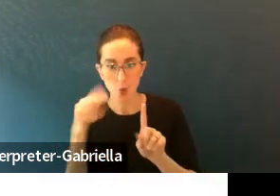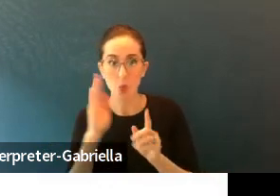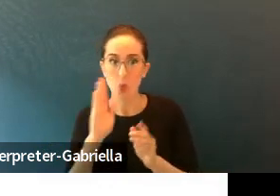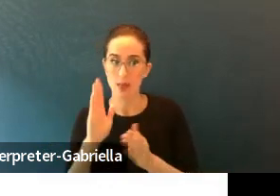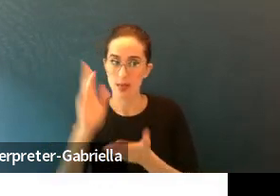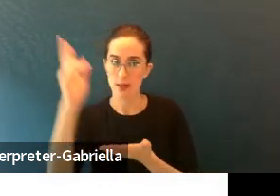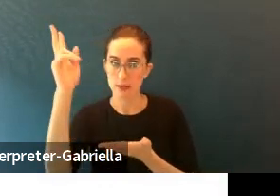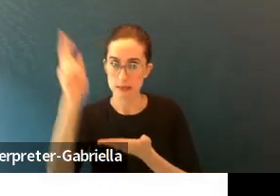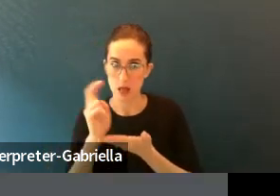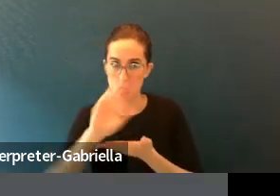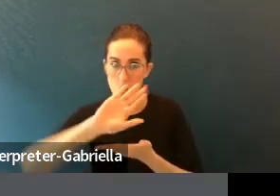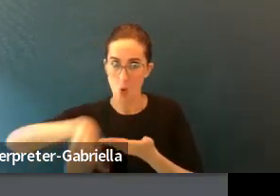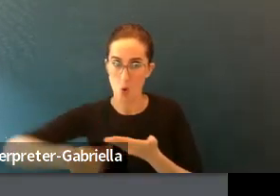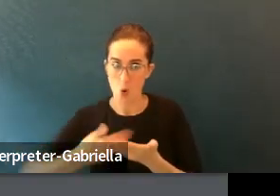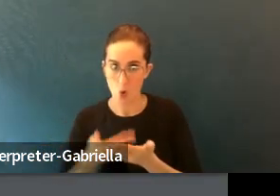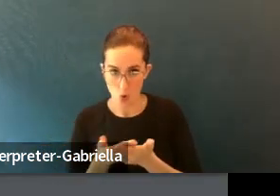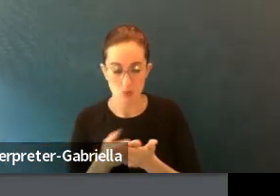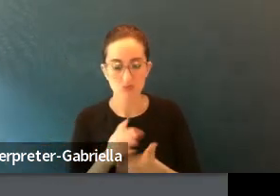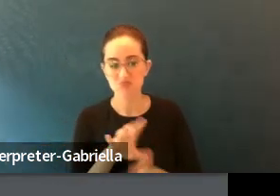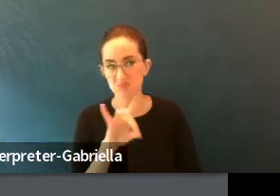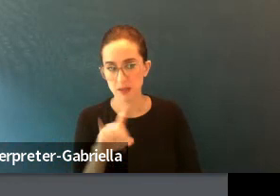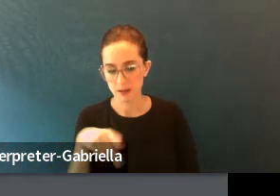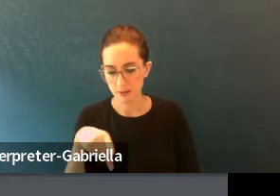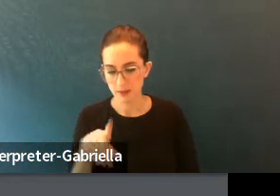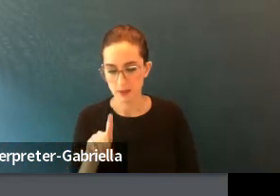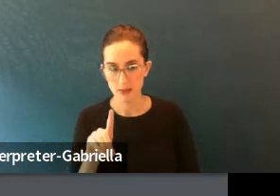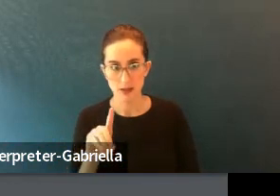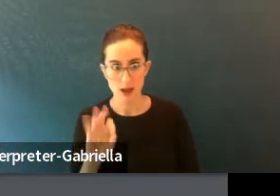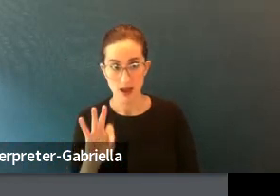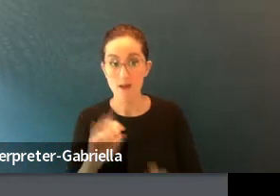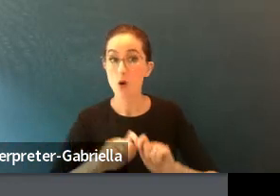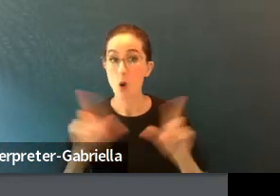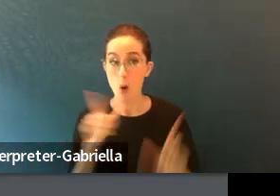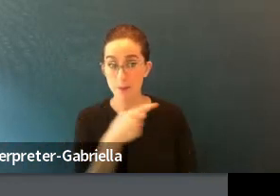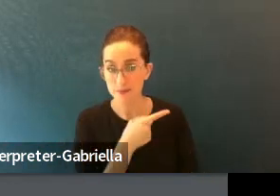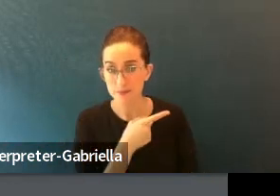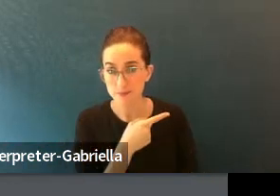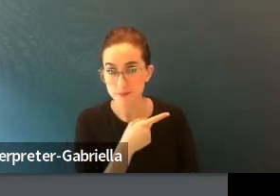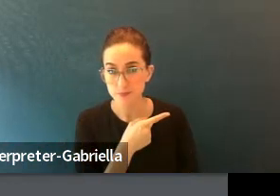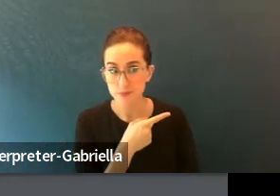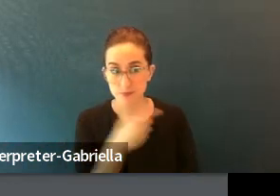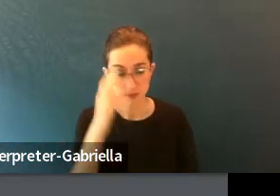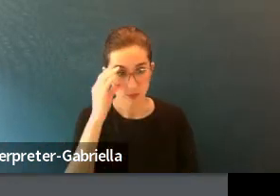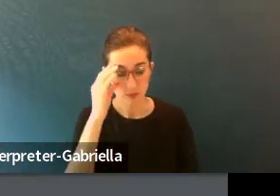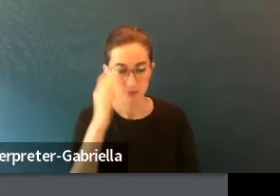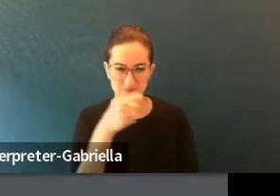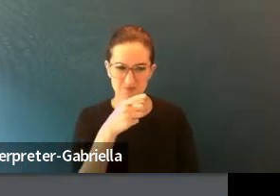and select our PDF. So now we're in our downloaded version and you can attach this